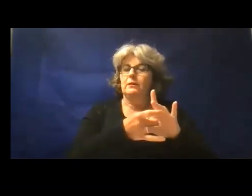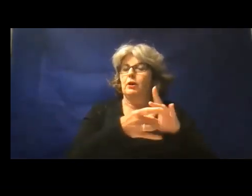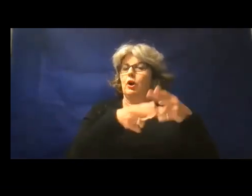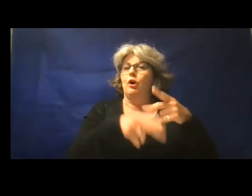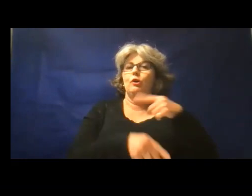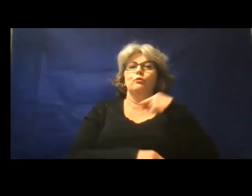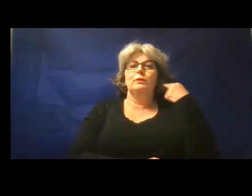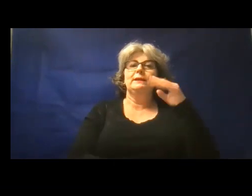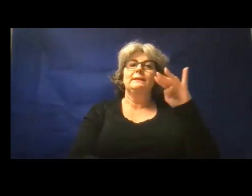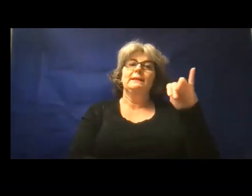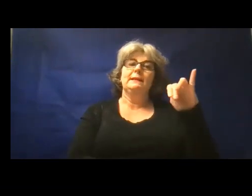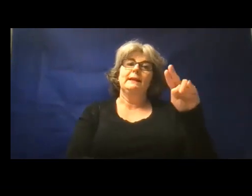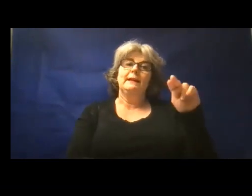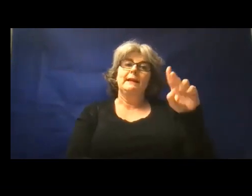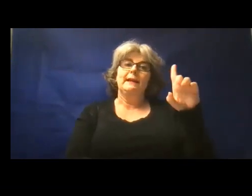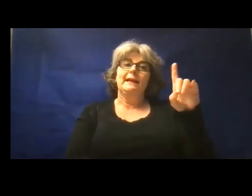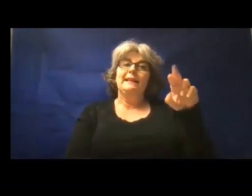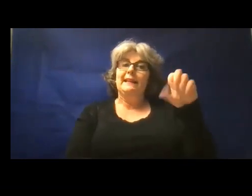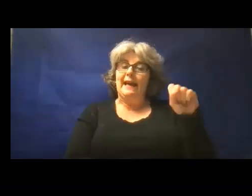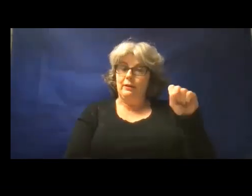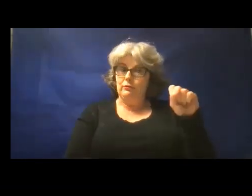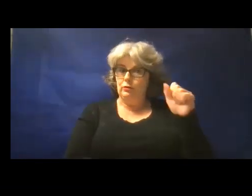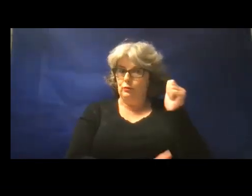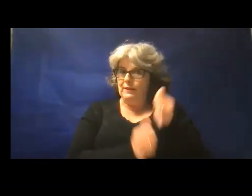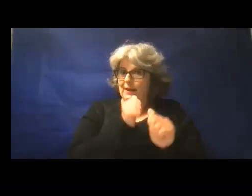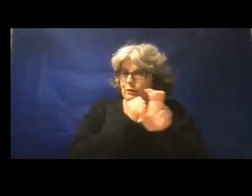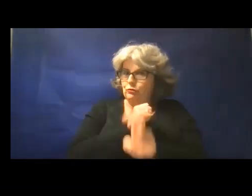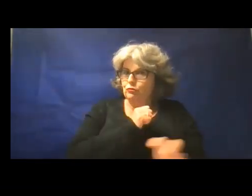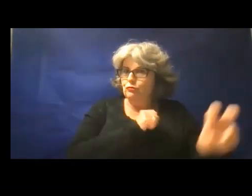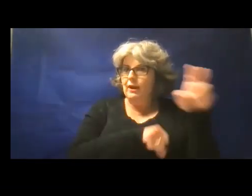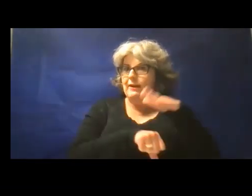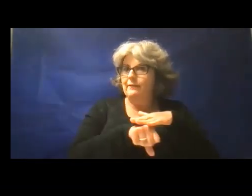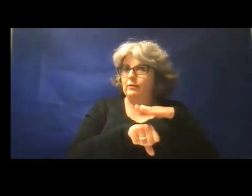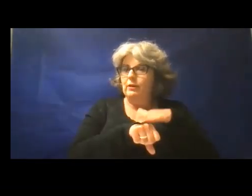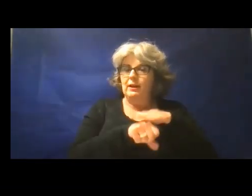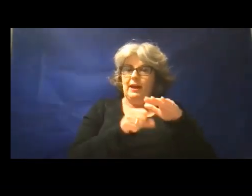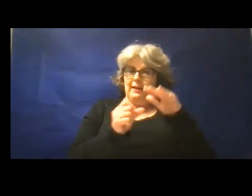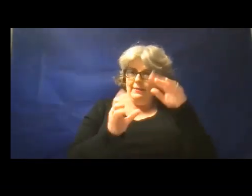are associated with each travel advisory and the and then the actual text of the advisory and links